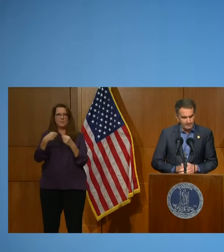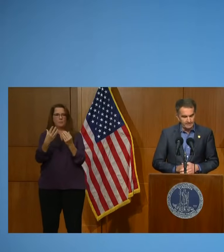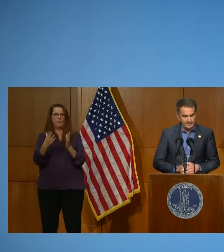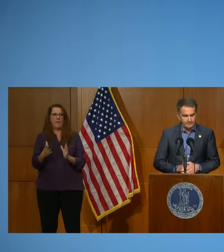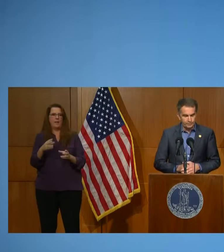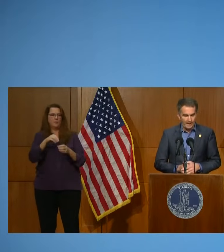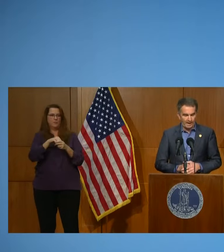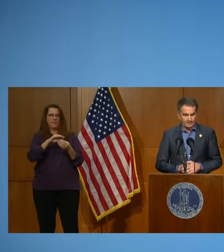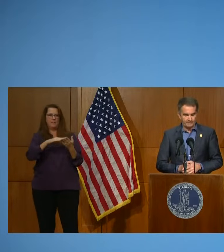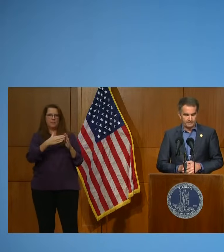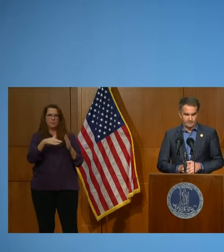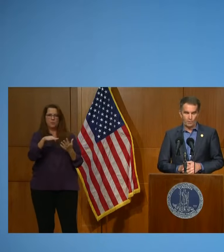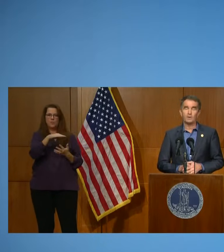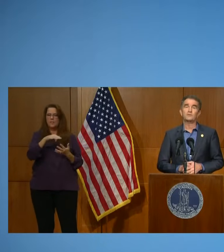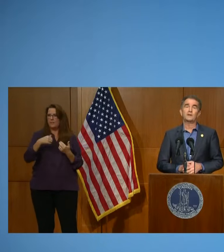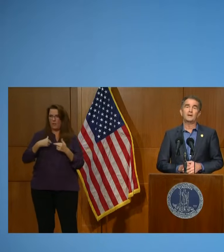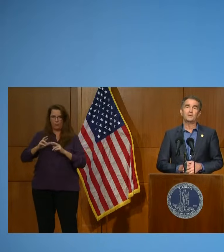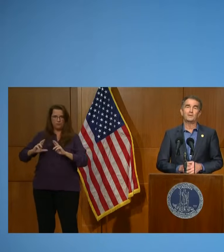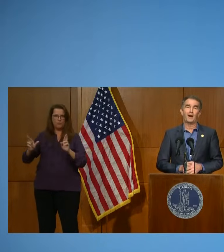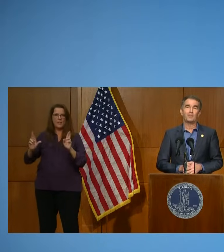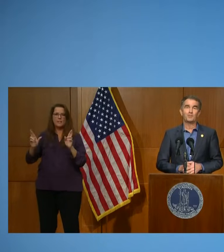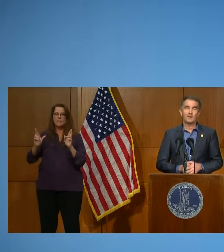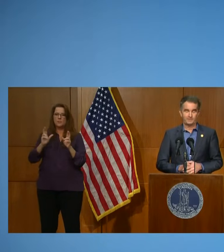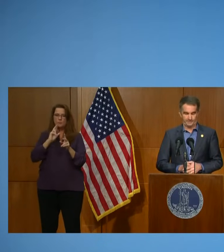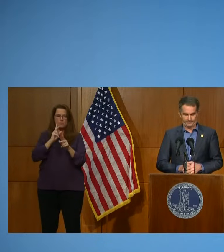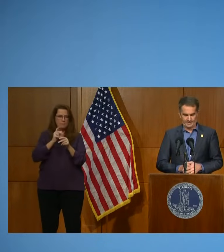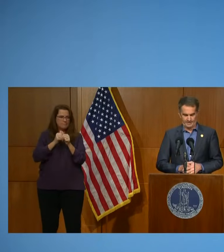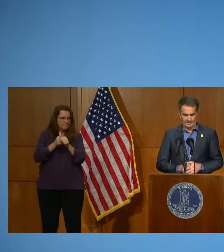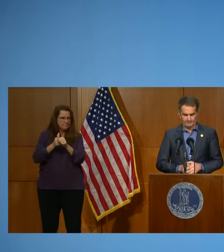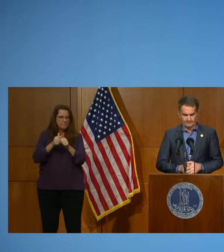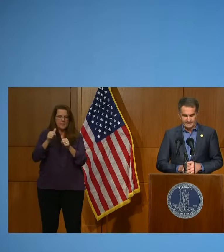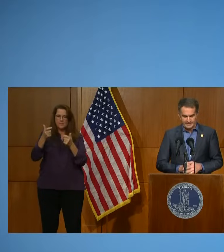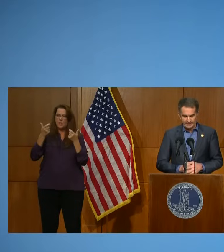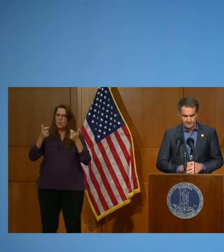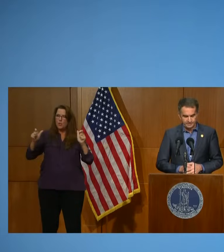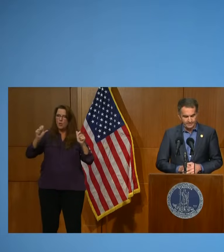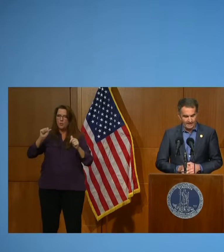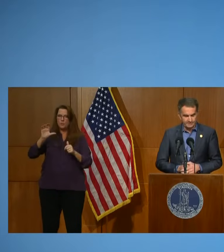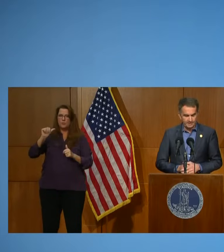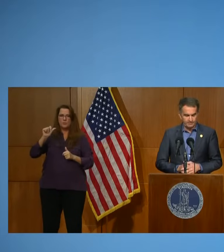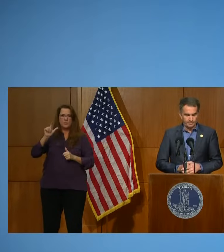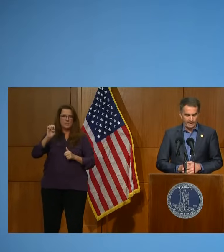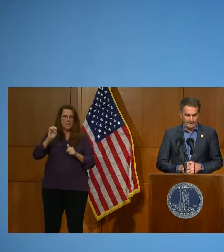TERM CARE FACILITIES AND PROVIDERS IN THE COMMUNITY. AND HAVE THE SYSTEM'S READY TO KEEP